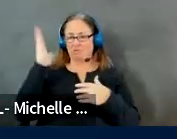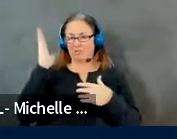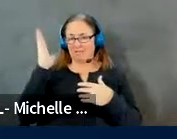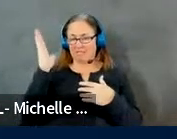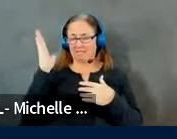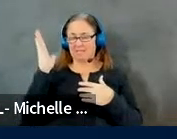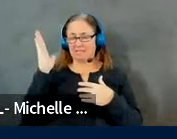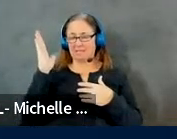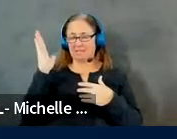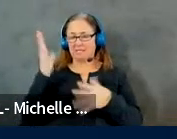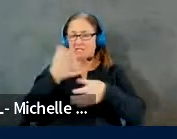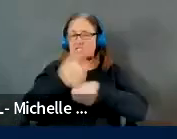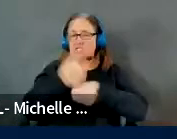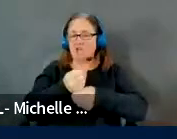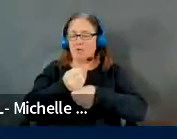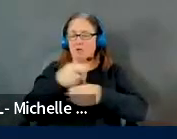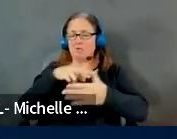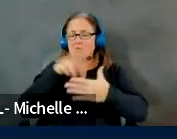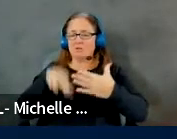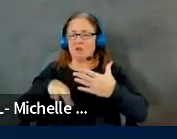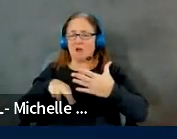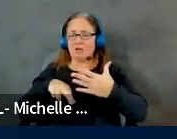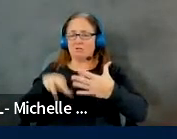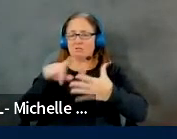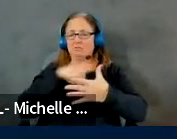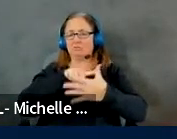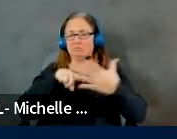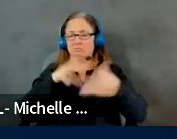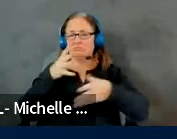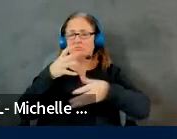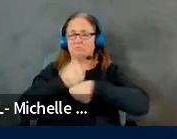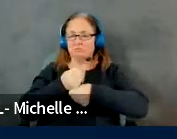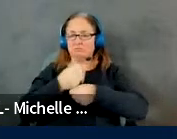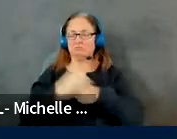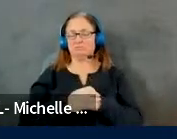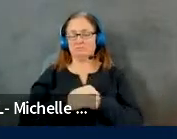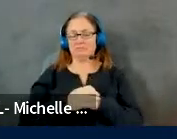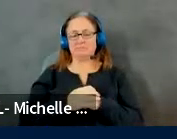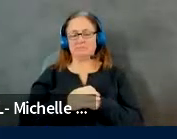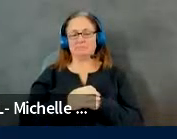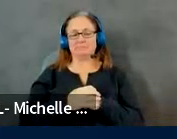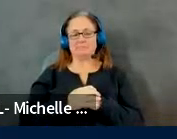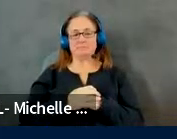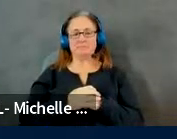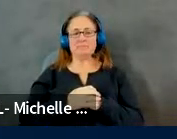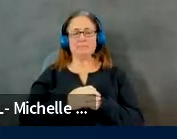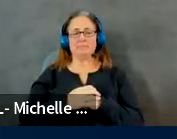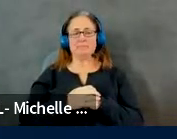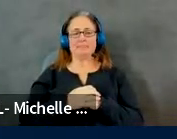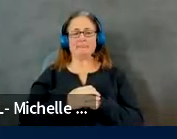a summary of the findings from those activities. So I also thought it would be important to for us